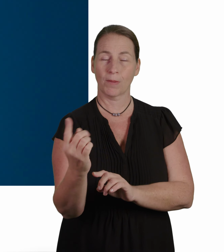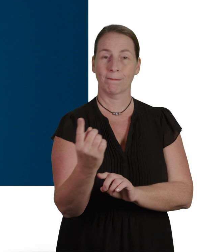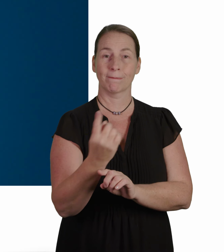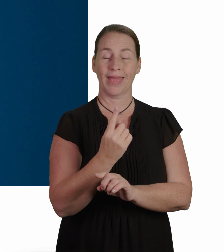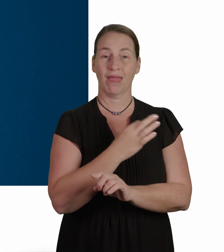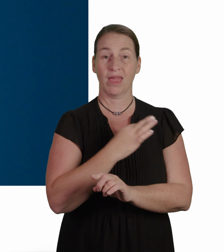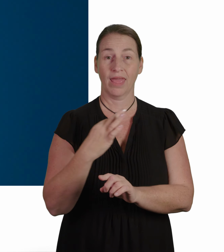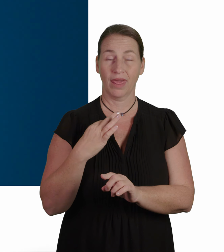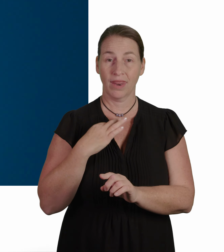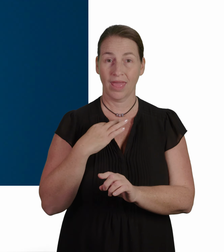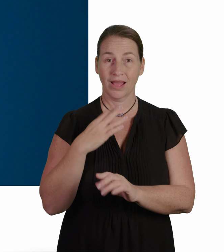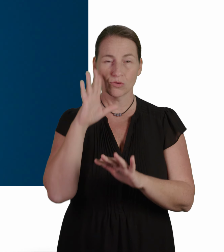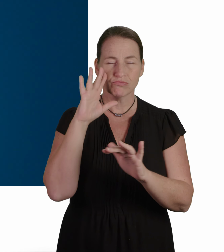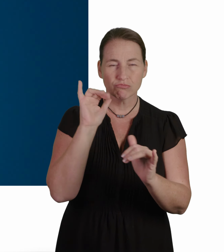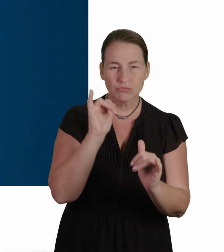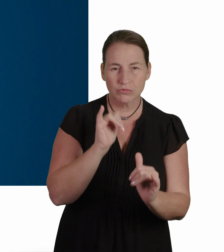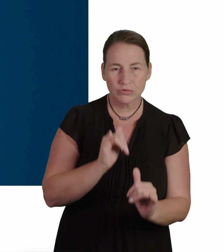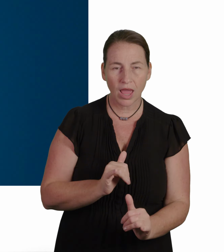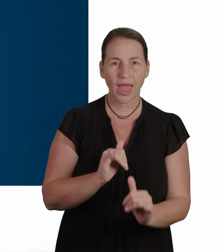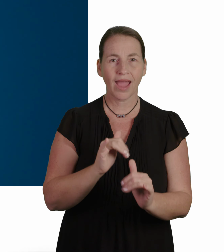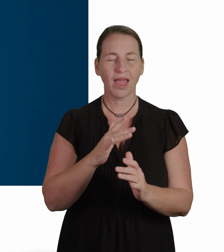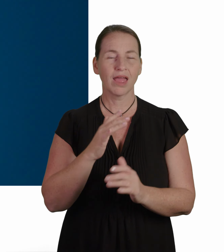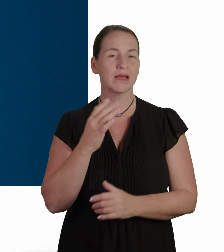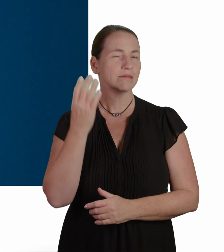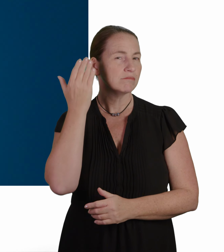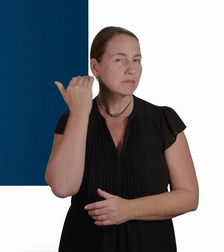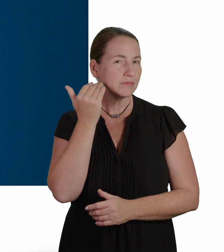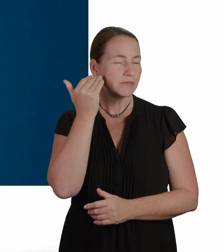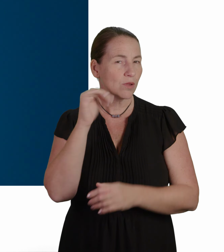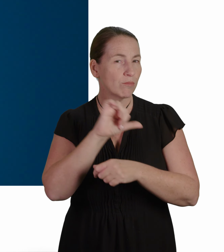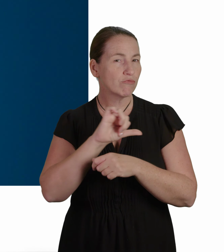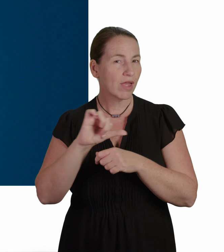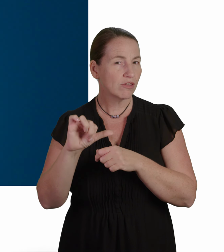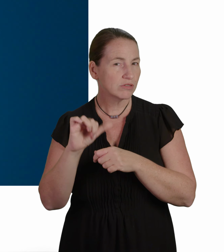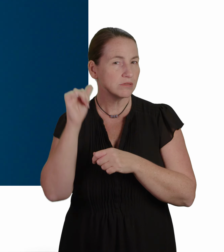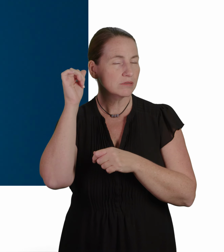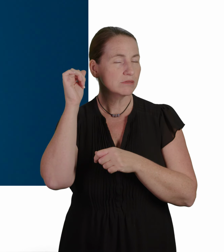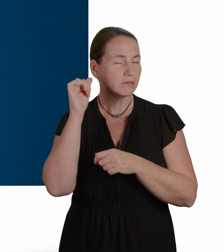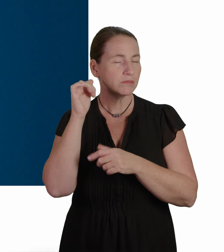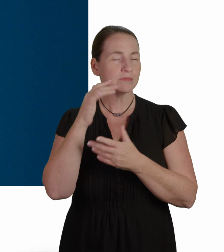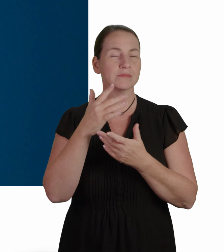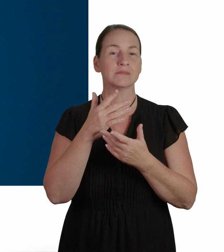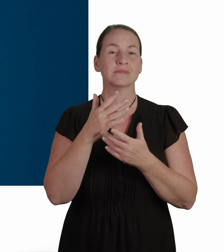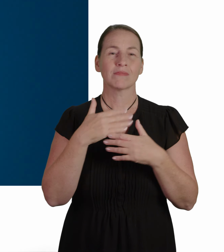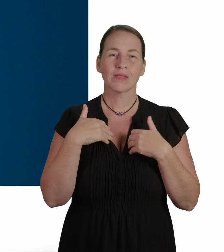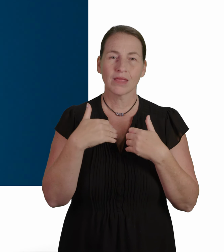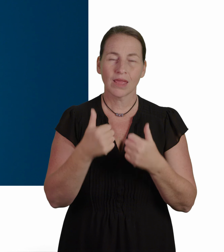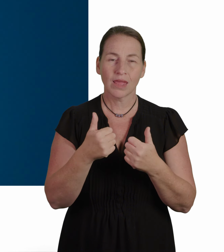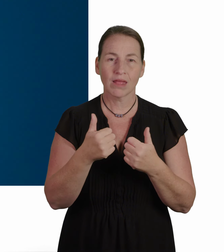in one weeks time to check that the operation site has healed well, and at the same time